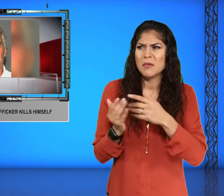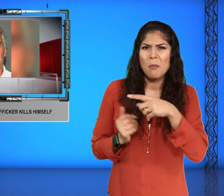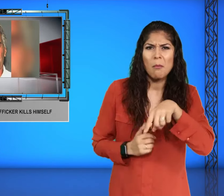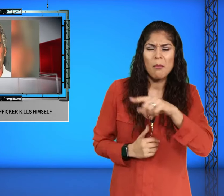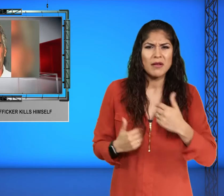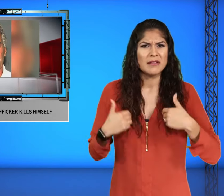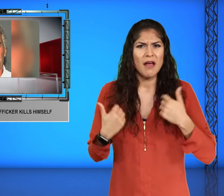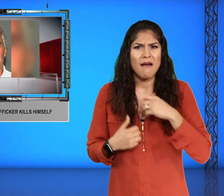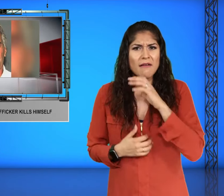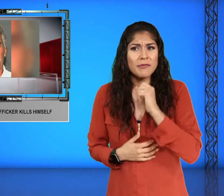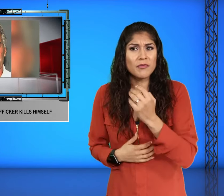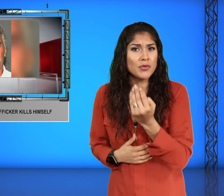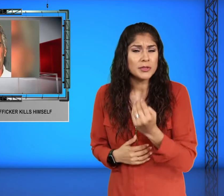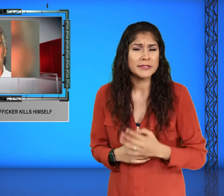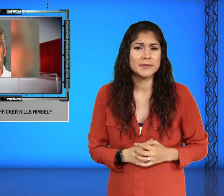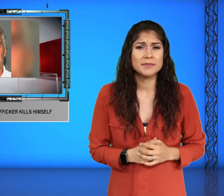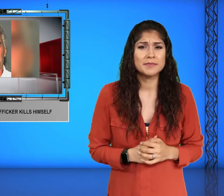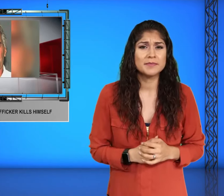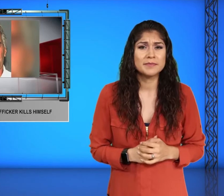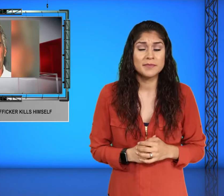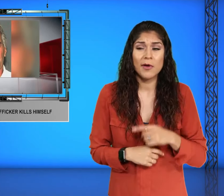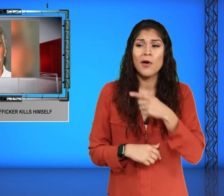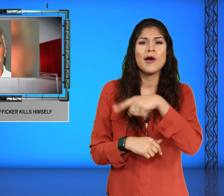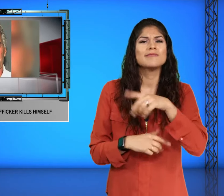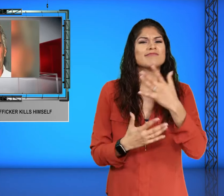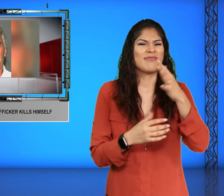dozens of underage girls, some as young as fourteen.